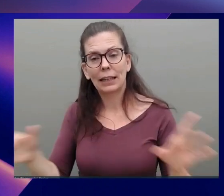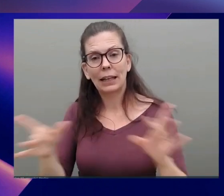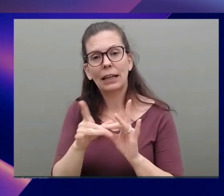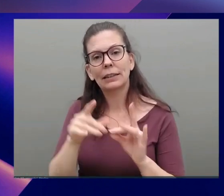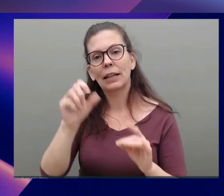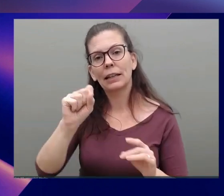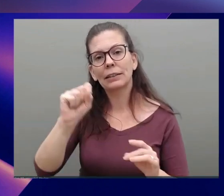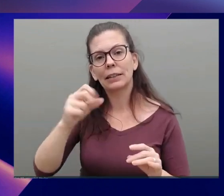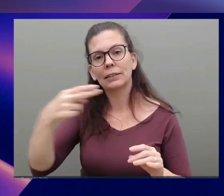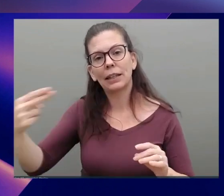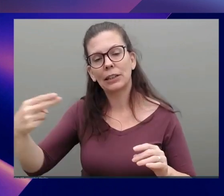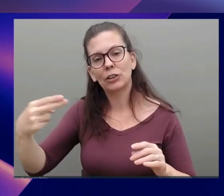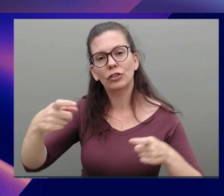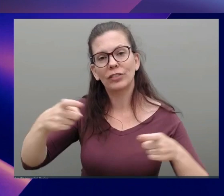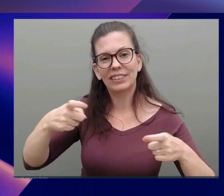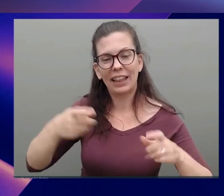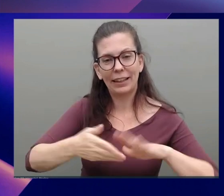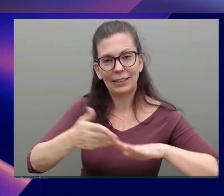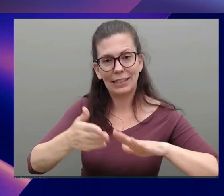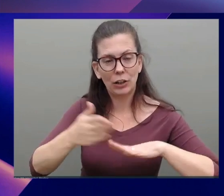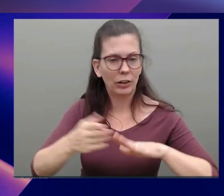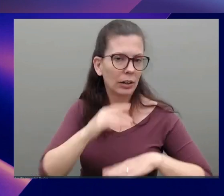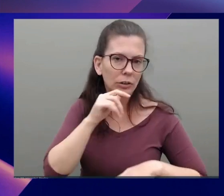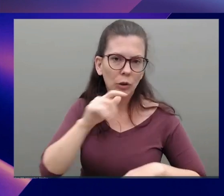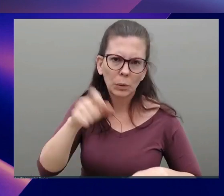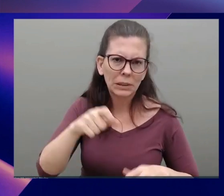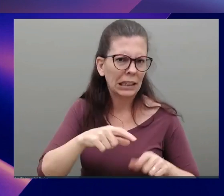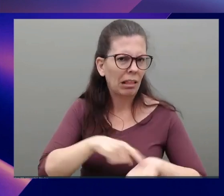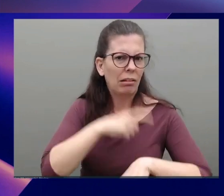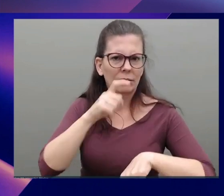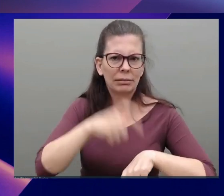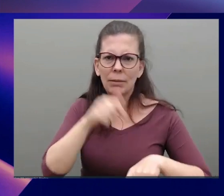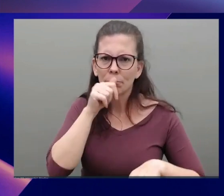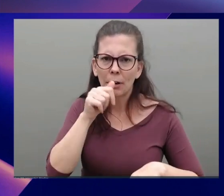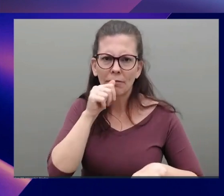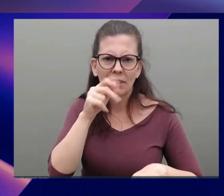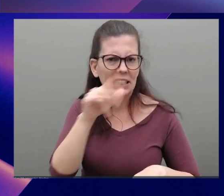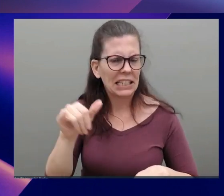in a way that you don't need to have long term private key. You don't need to have long term credentials.